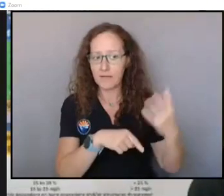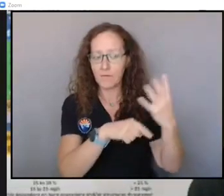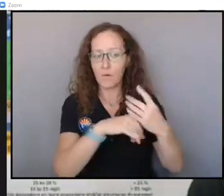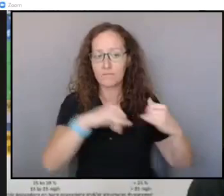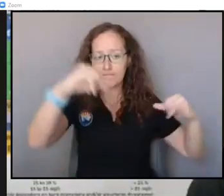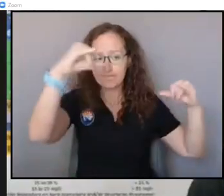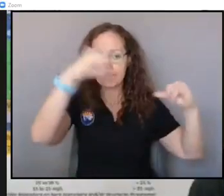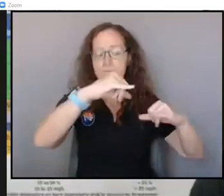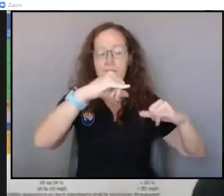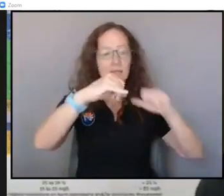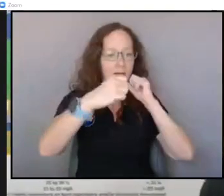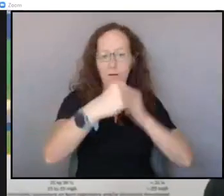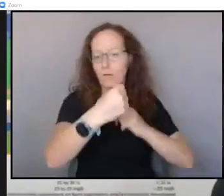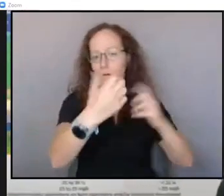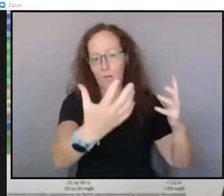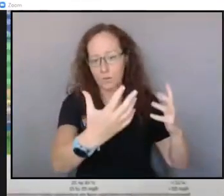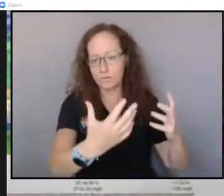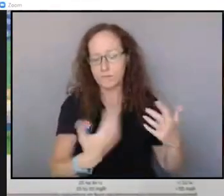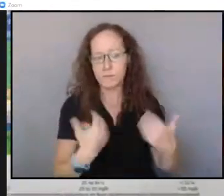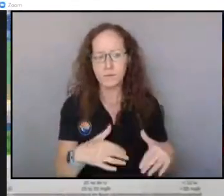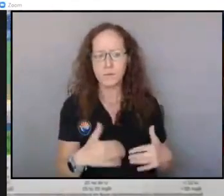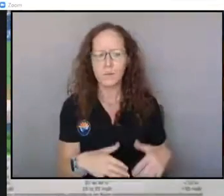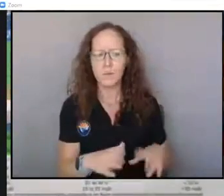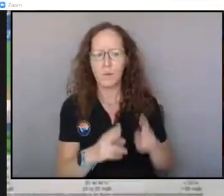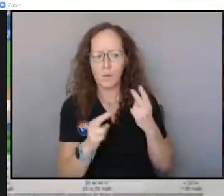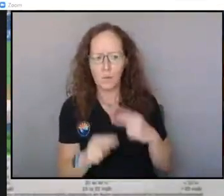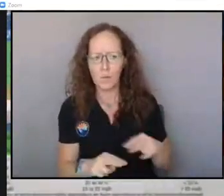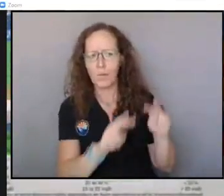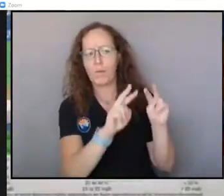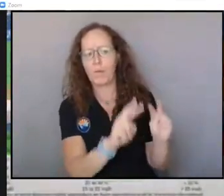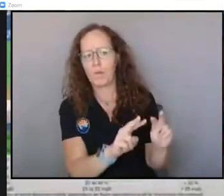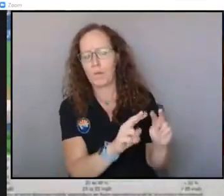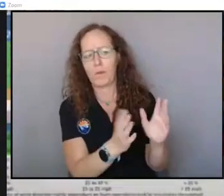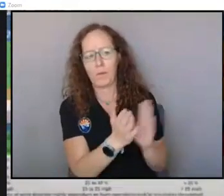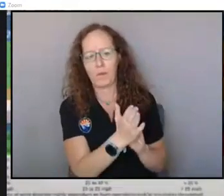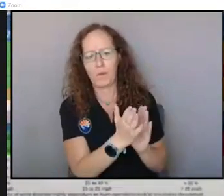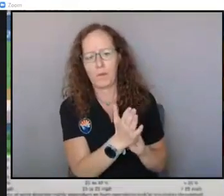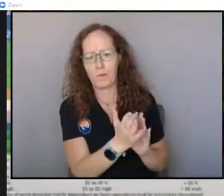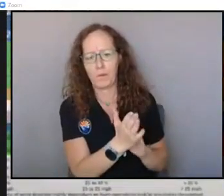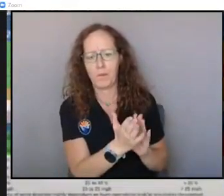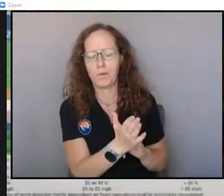AND B IS, AS THOSE FOLKS MENTIONED, THEY ARE GOING TO